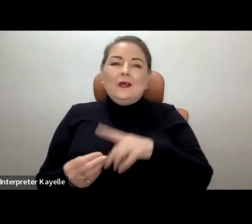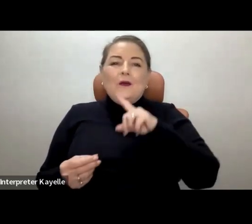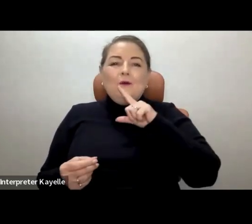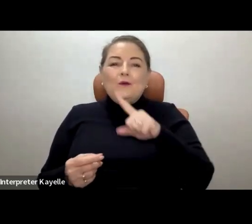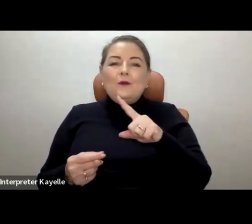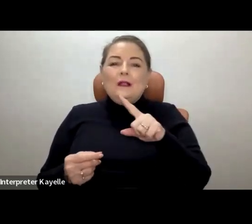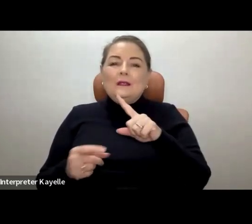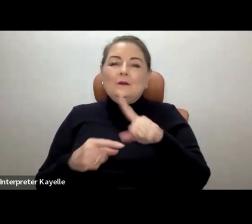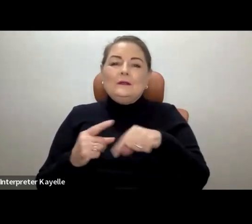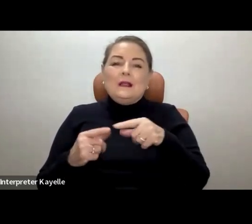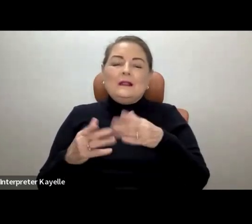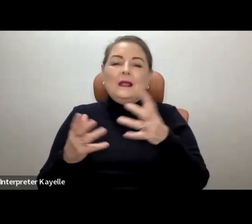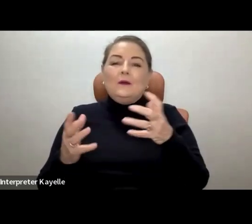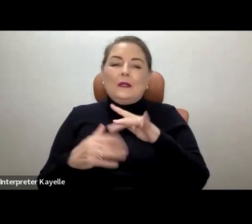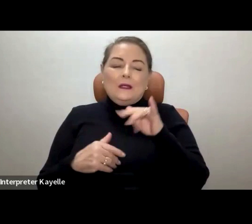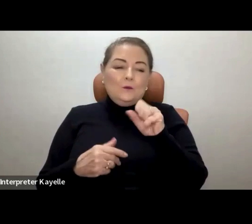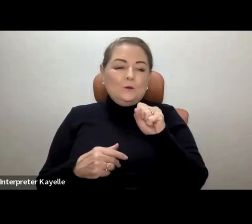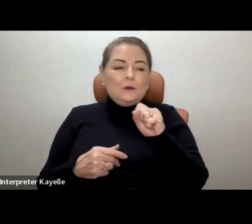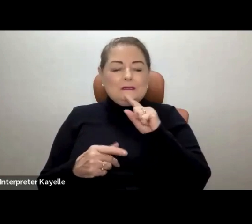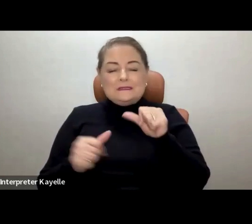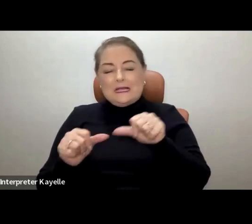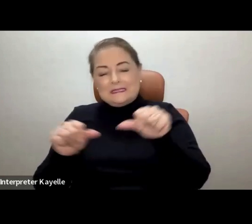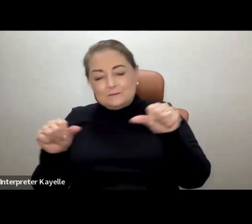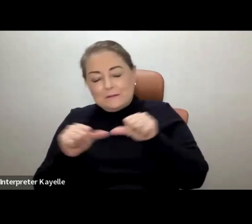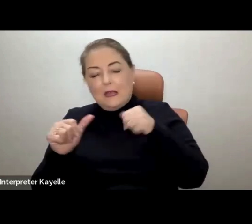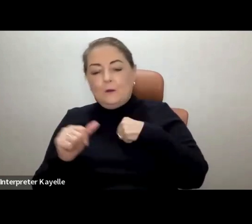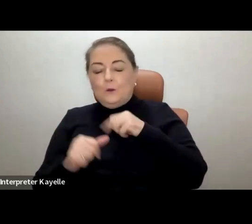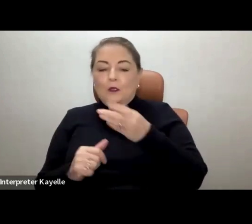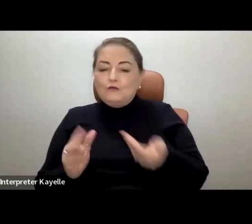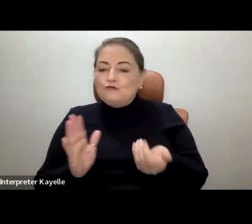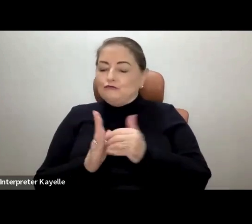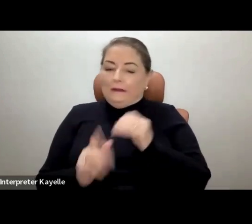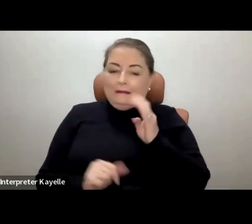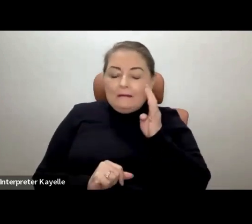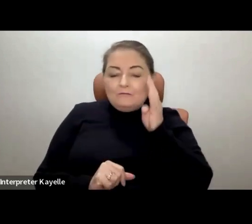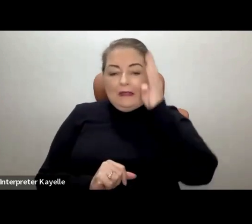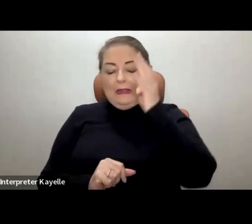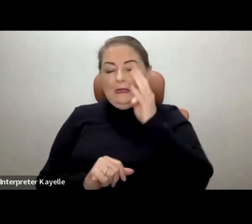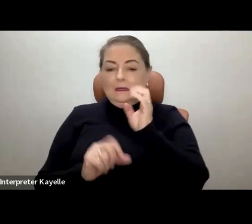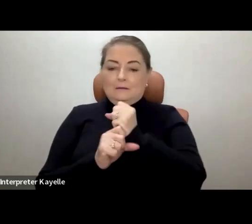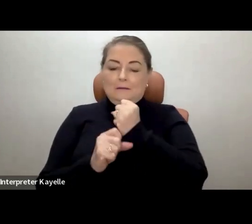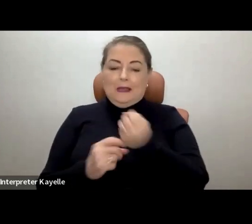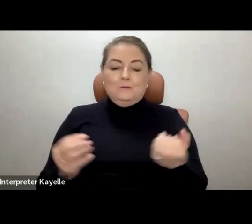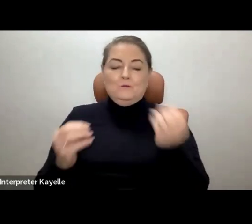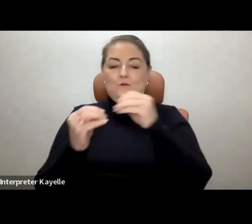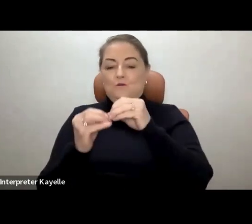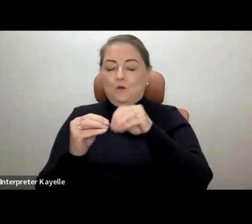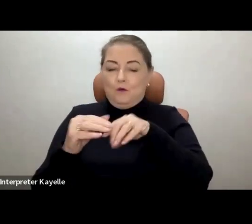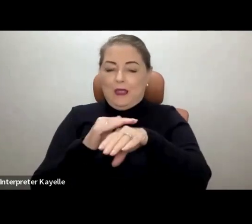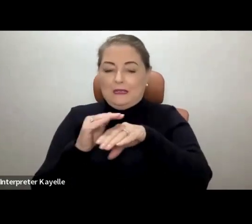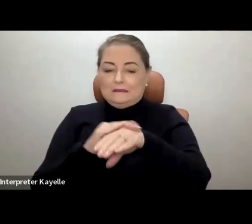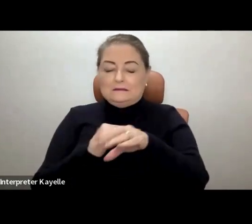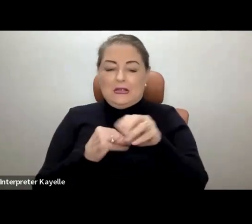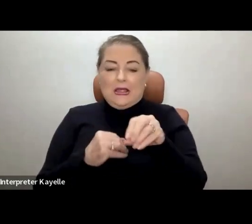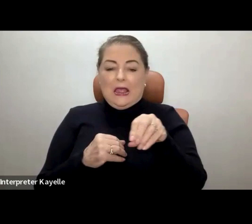it was kind of a space that we can reinvent and create more access for and, you know, take as many chairs out as we needed.